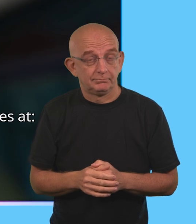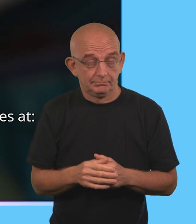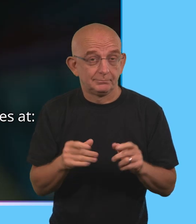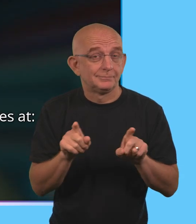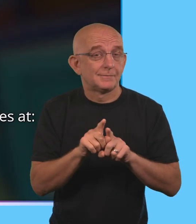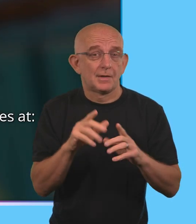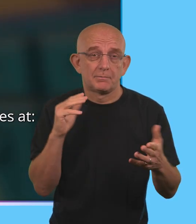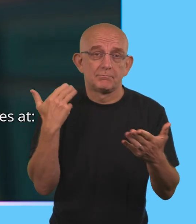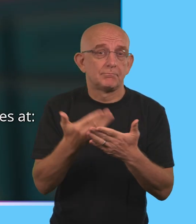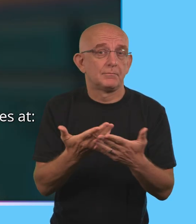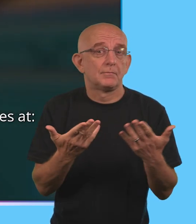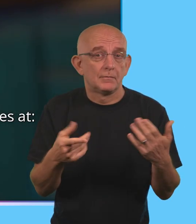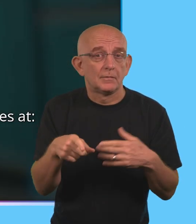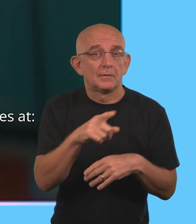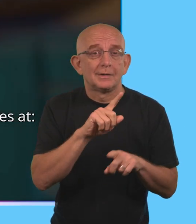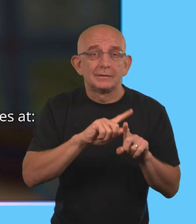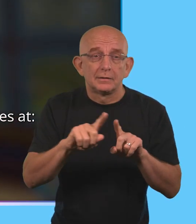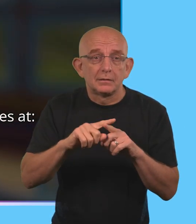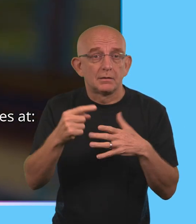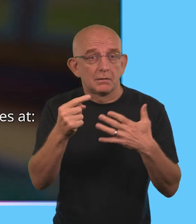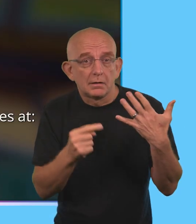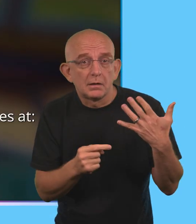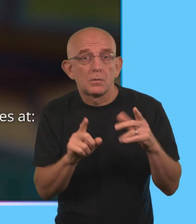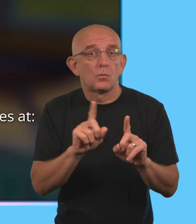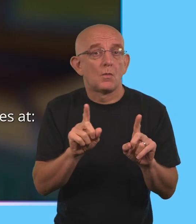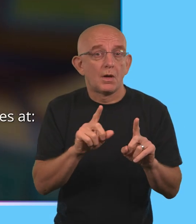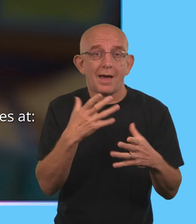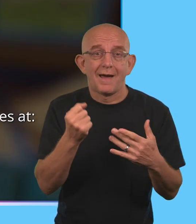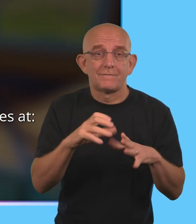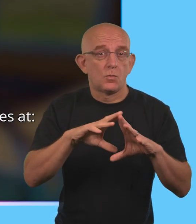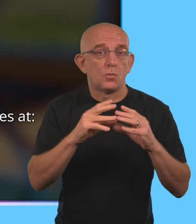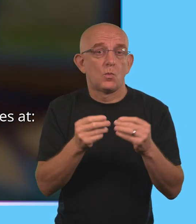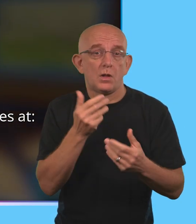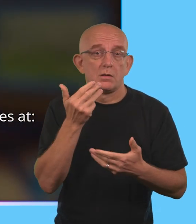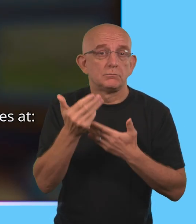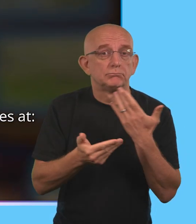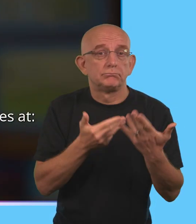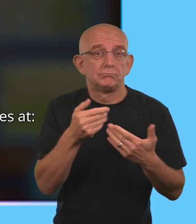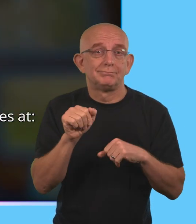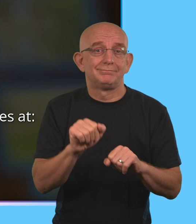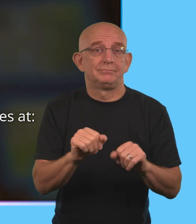As always, you can get the full details about the accessibility features available in this and any